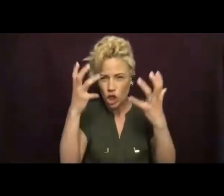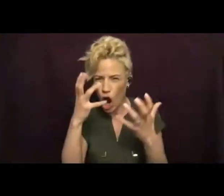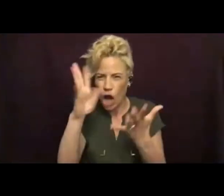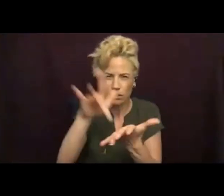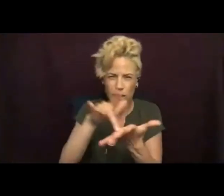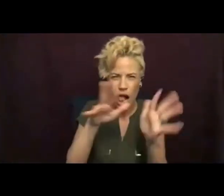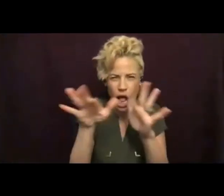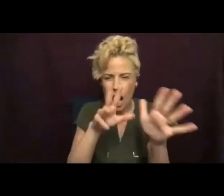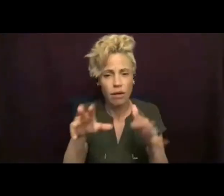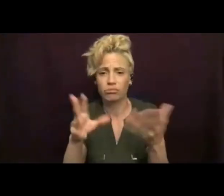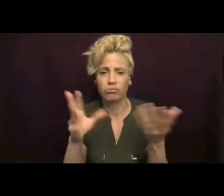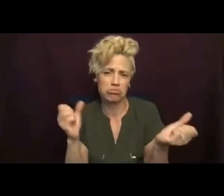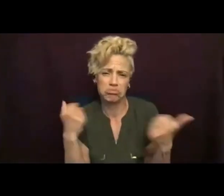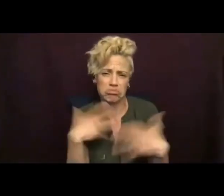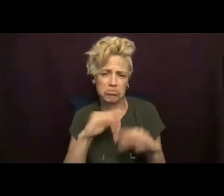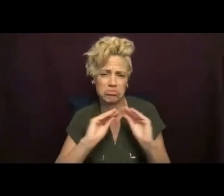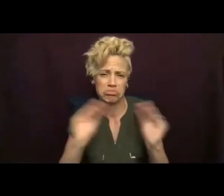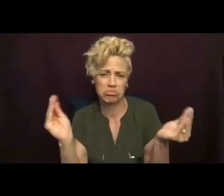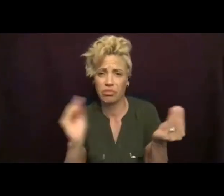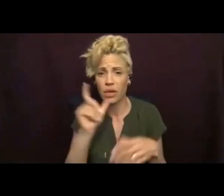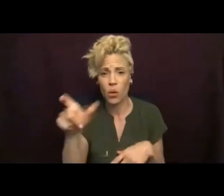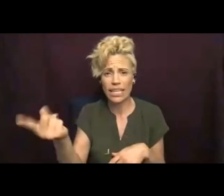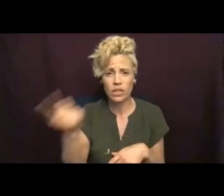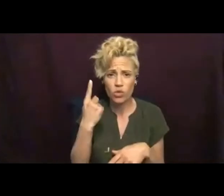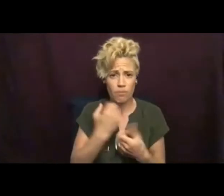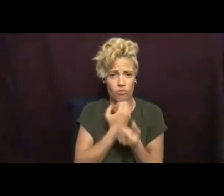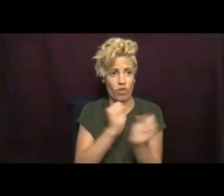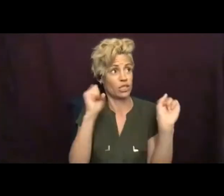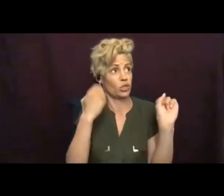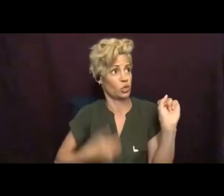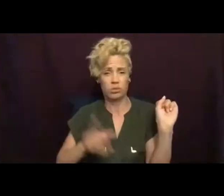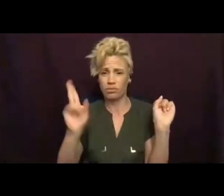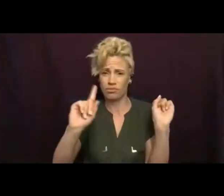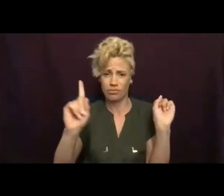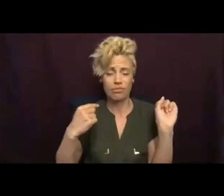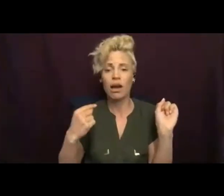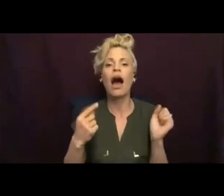I have no need of rescue. I want more than the stories that posit the strong